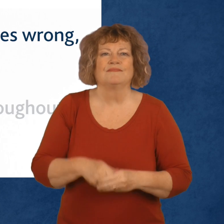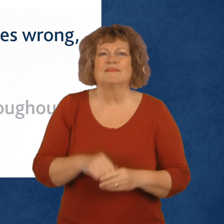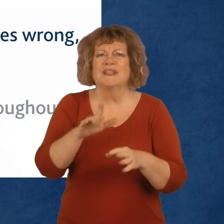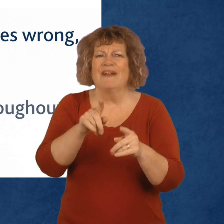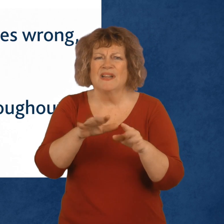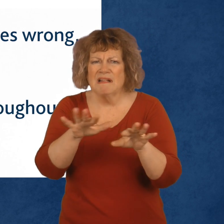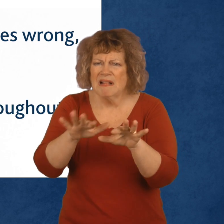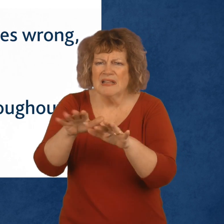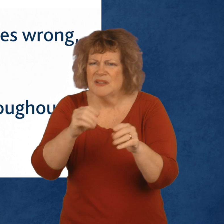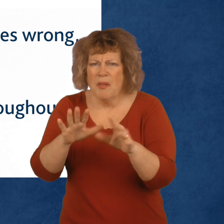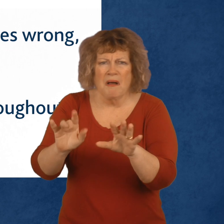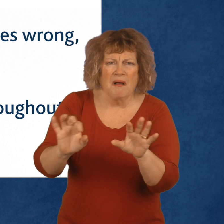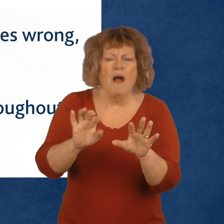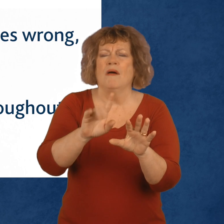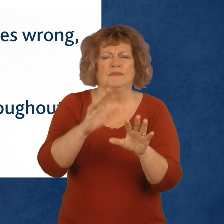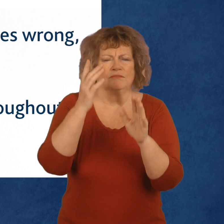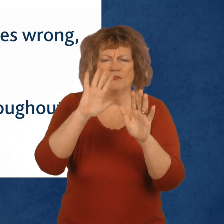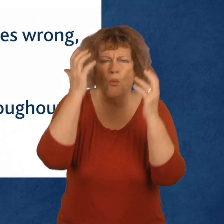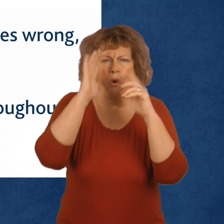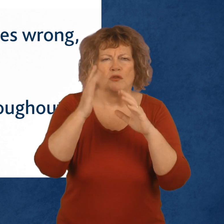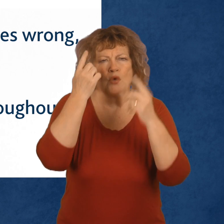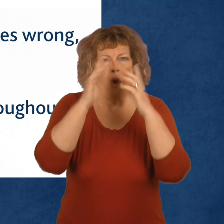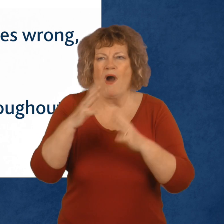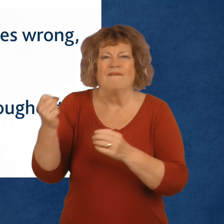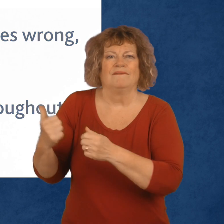The judge will guide you throughout the hearing.